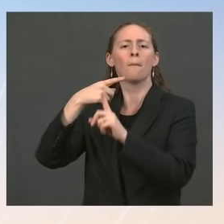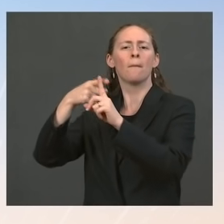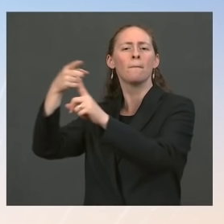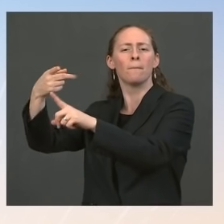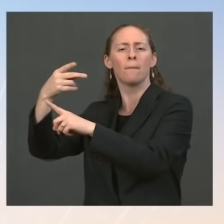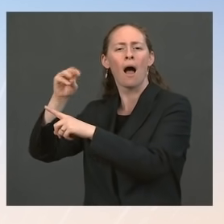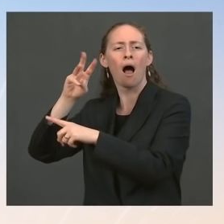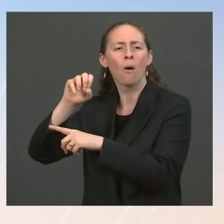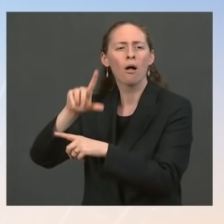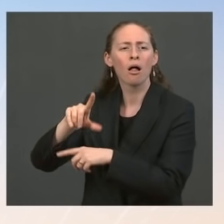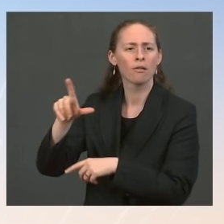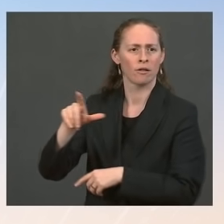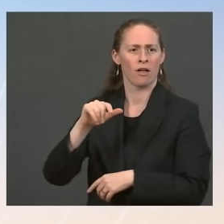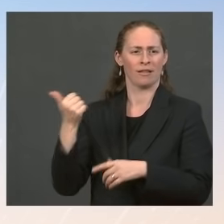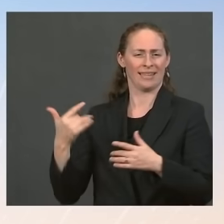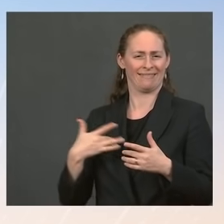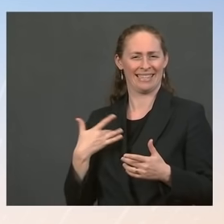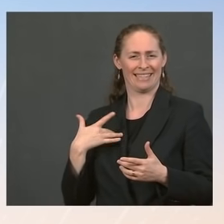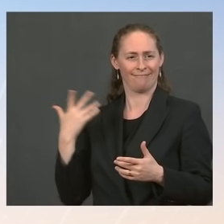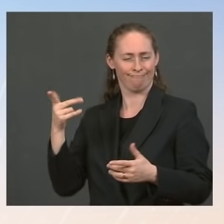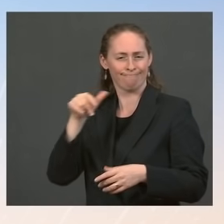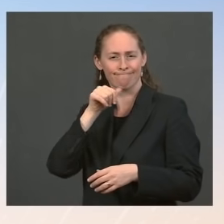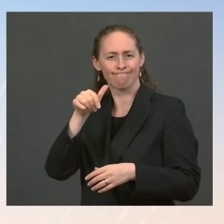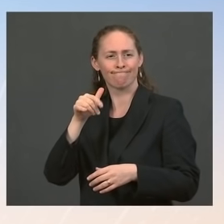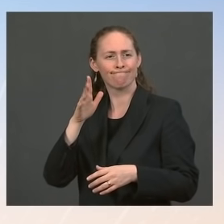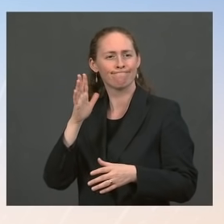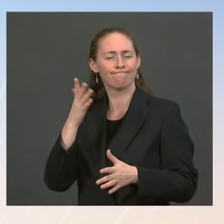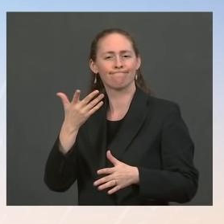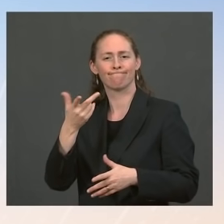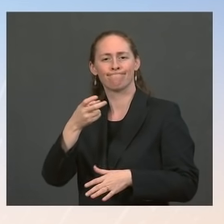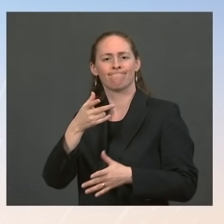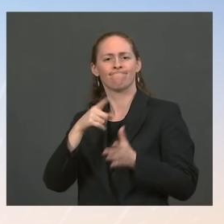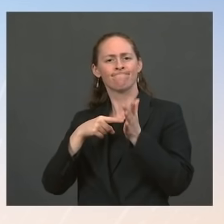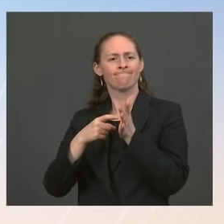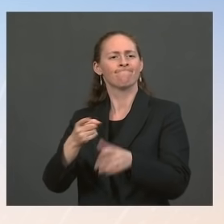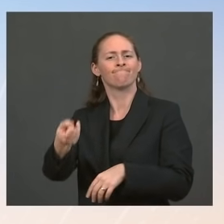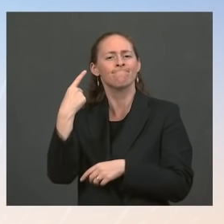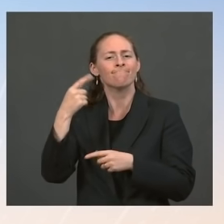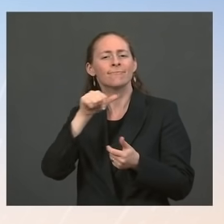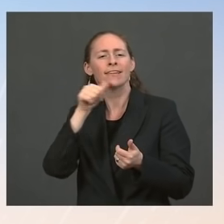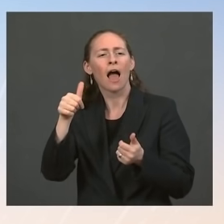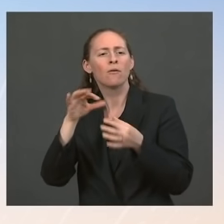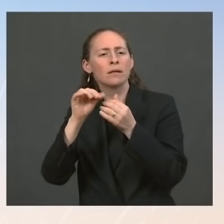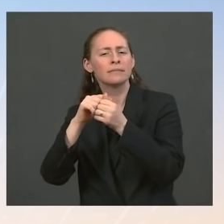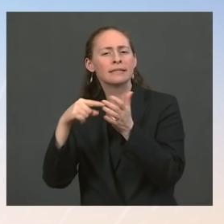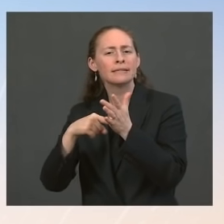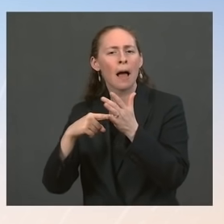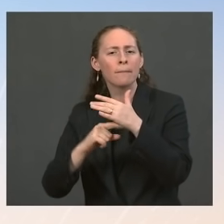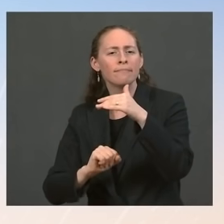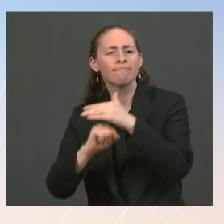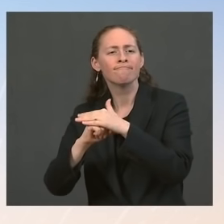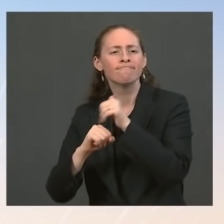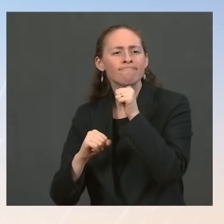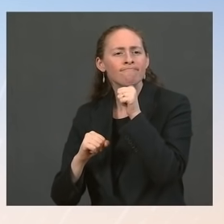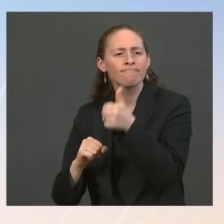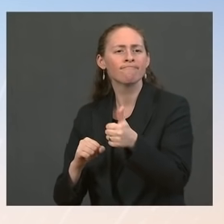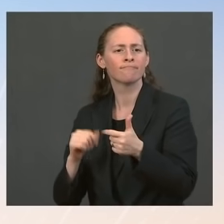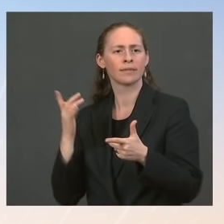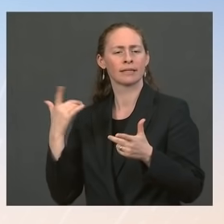and the infrastructure talks. Has the President thought about staying far enough ahead of these issues to keep them from blowing up among Democrats?